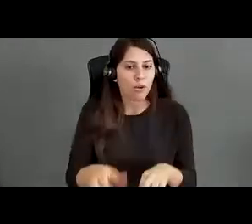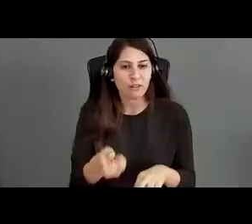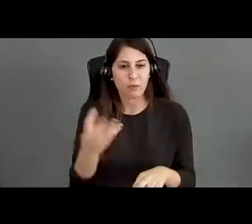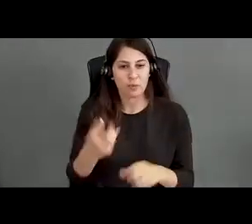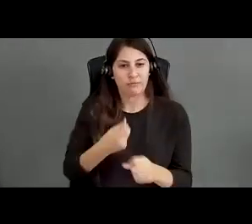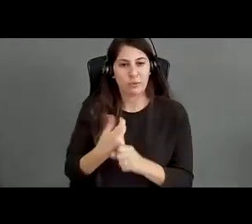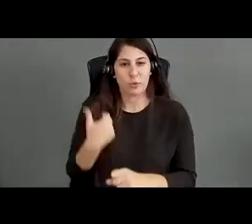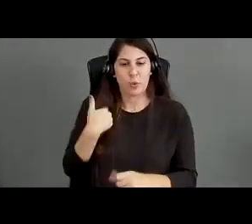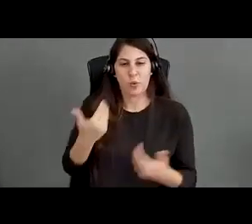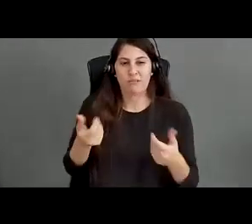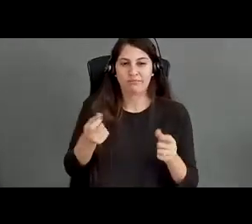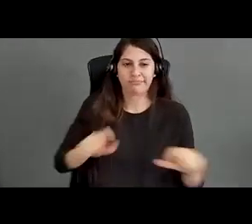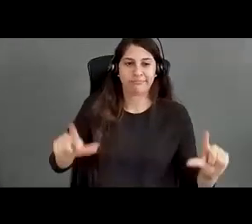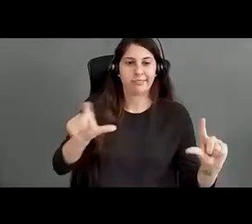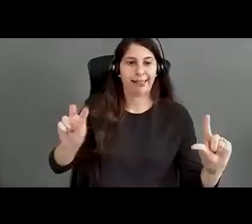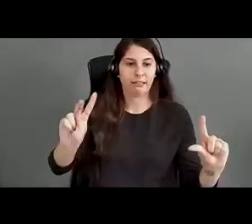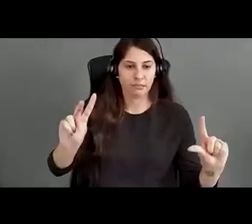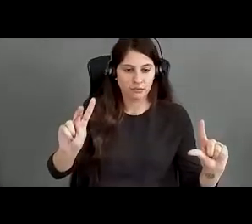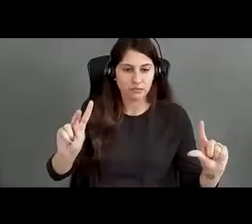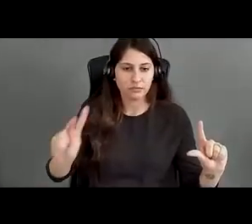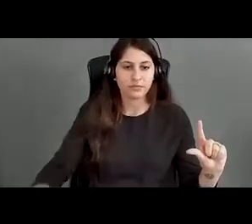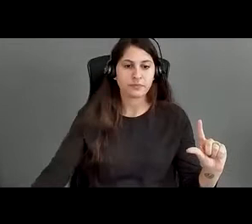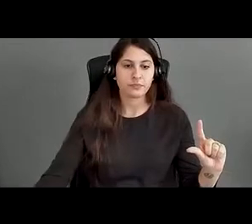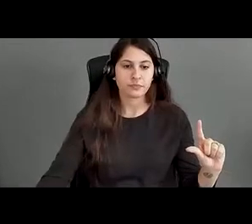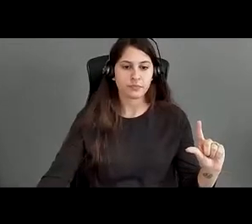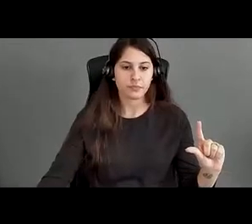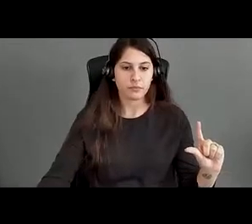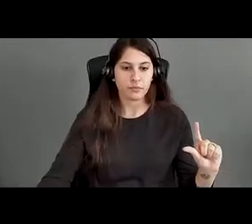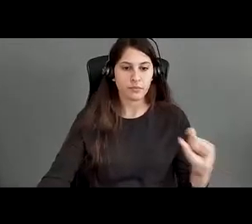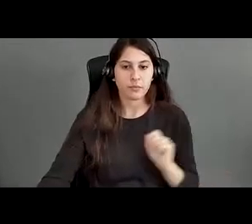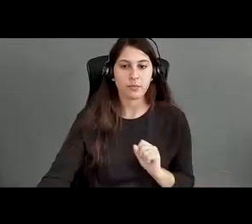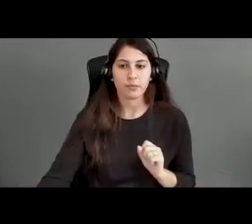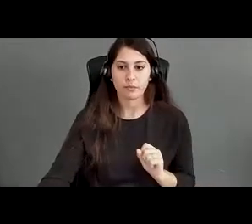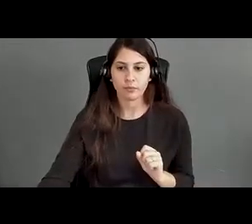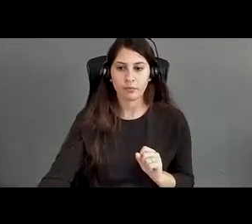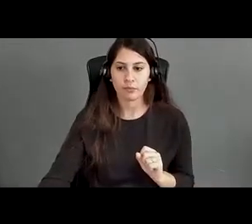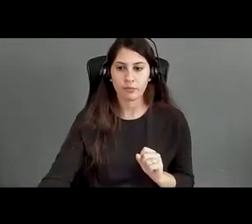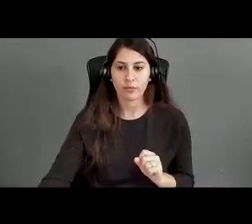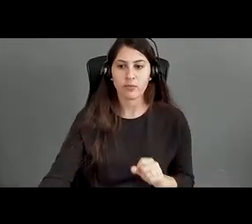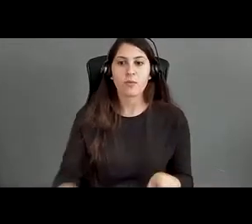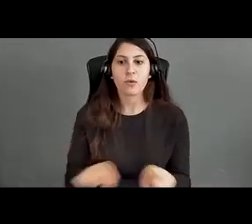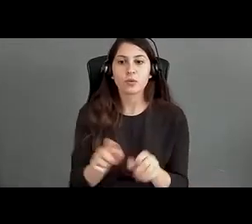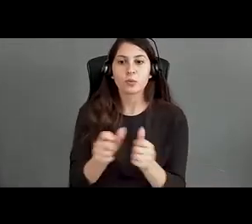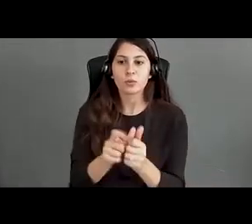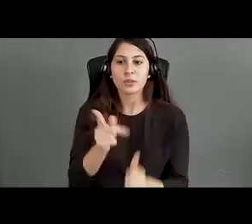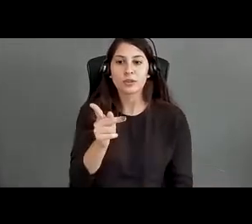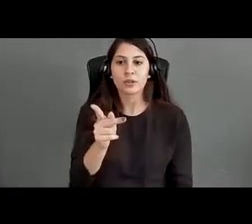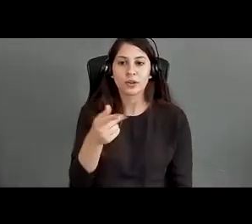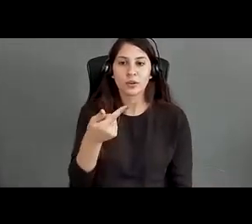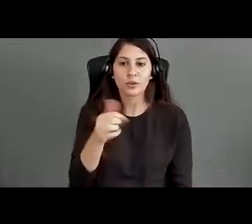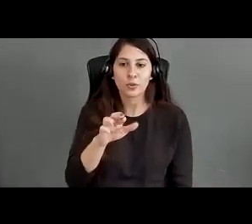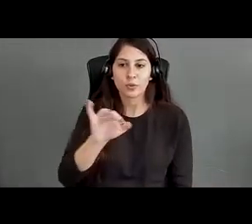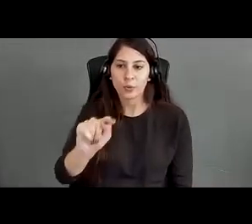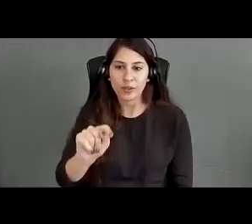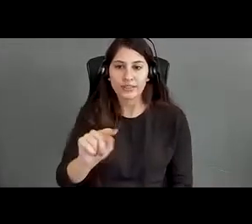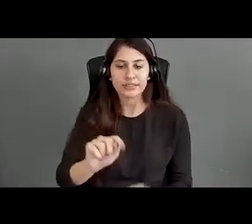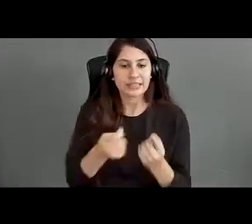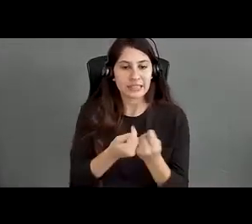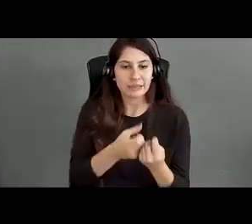I've also have shared it with the GRYT team, so they'll have it available for you to download. I'm not gonna read through these.